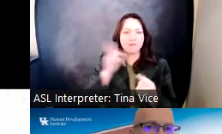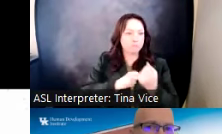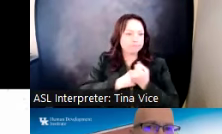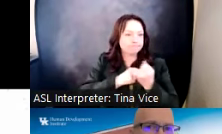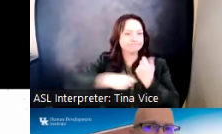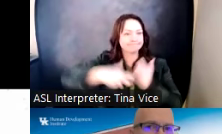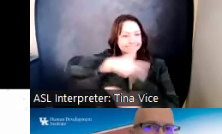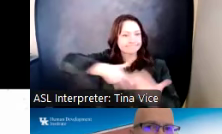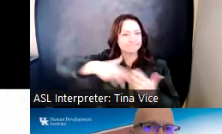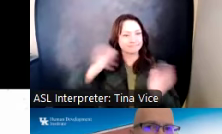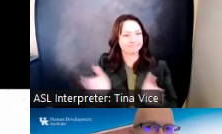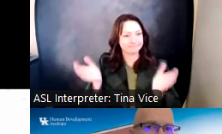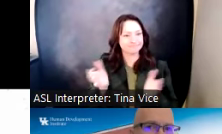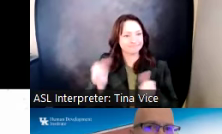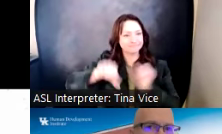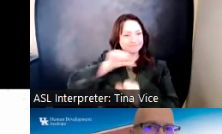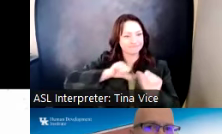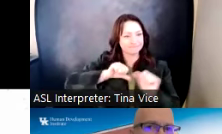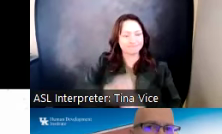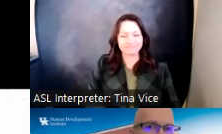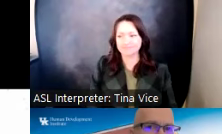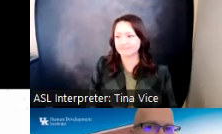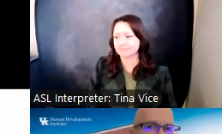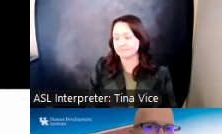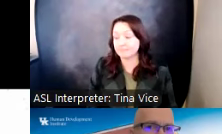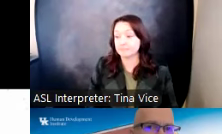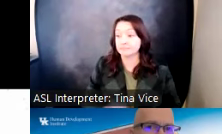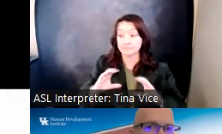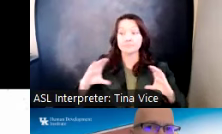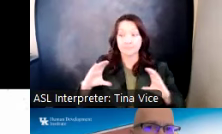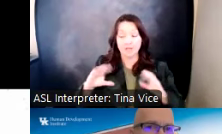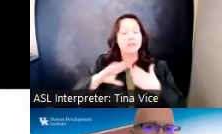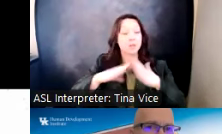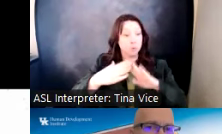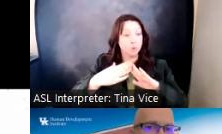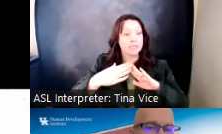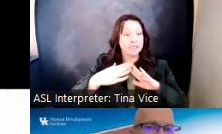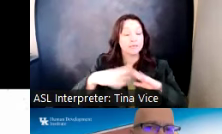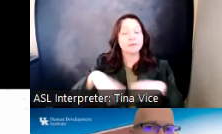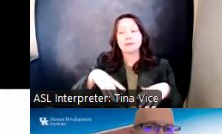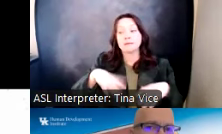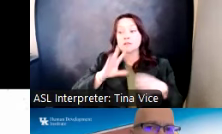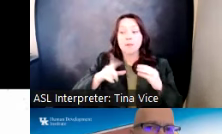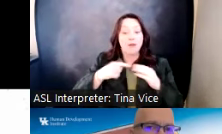activity within the community. They discussed um having safe environments and so this can